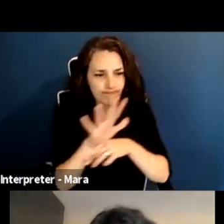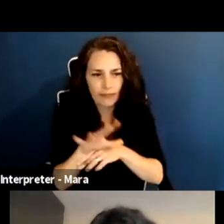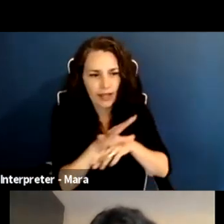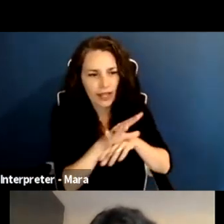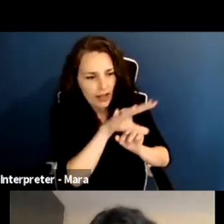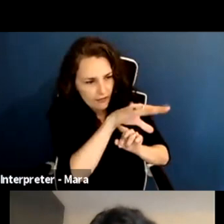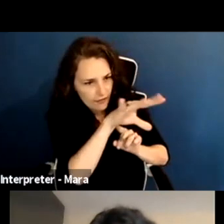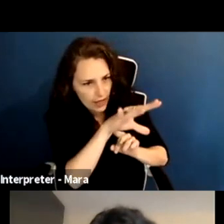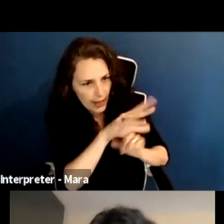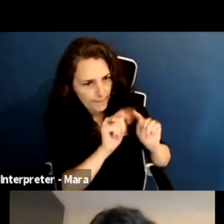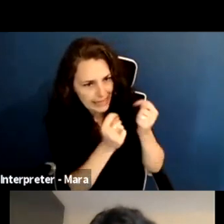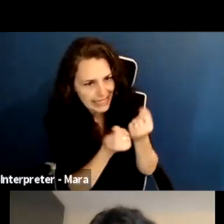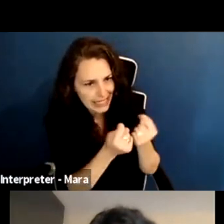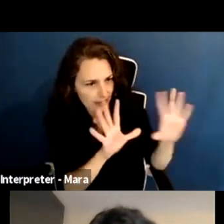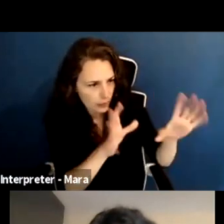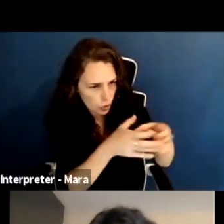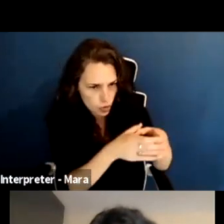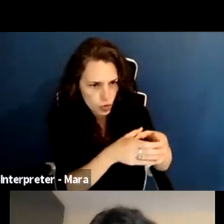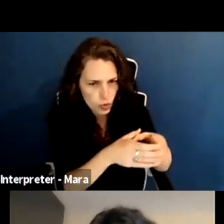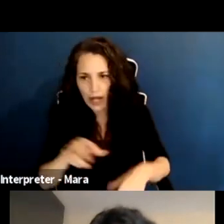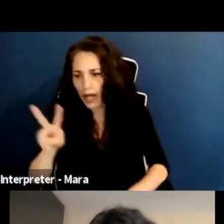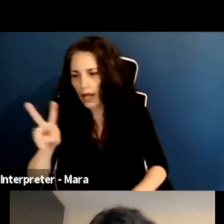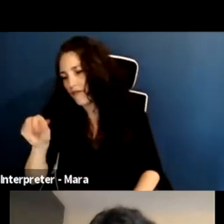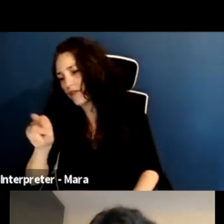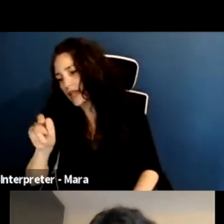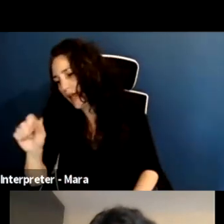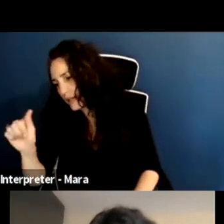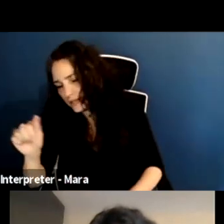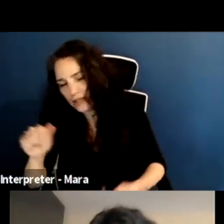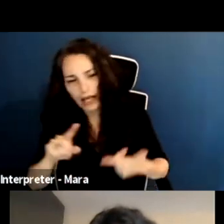the whole team, Vanessa, Ryan,